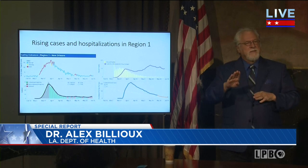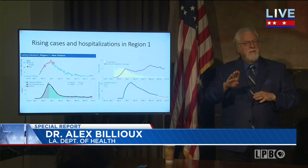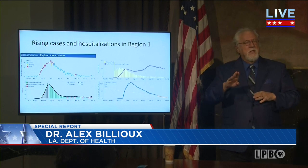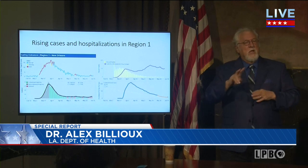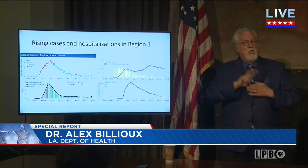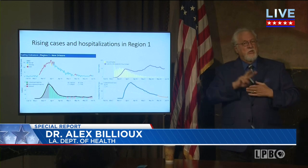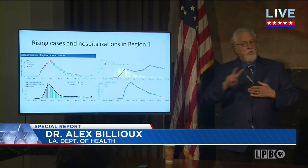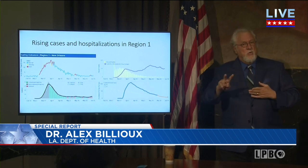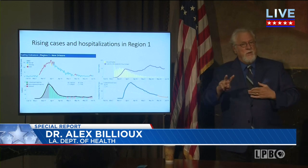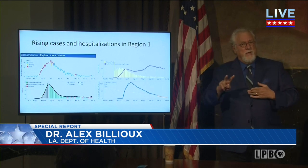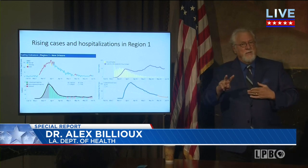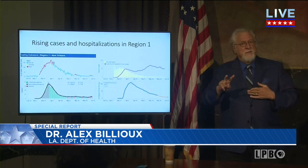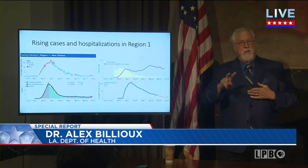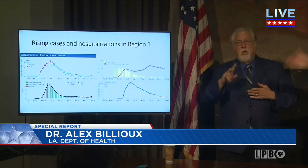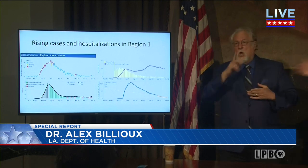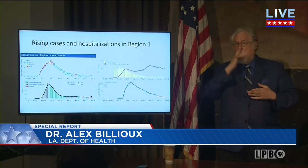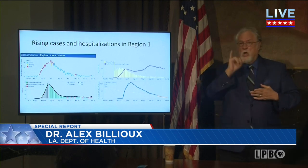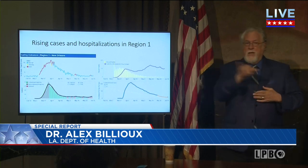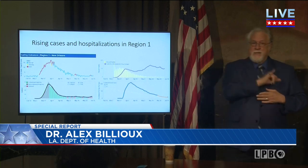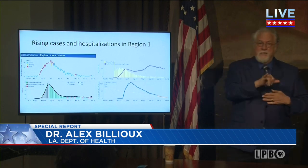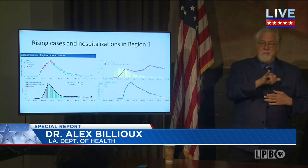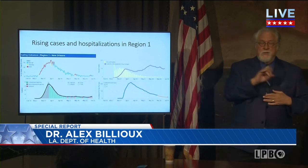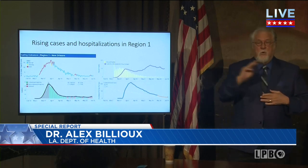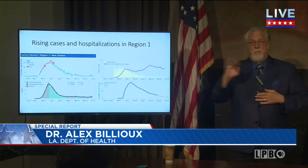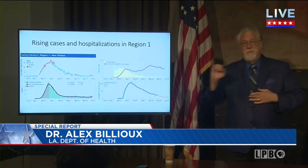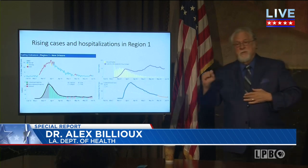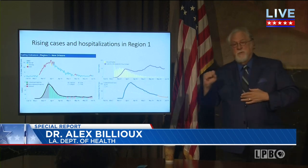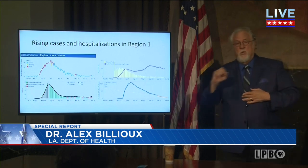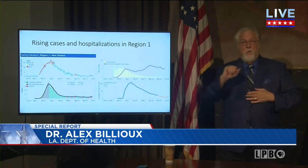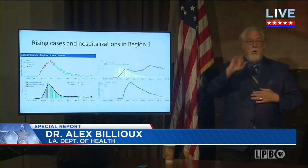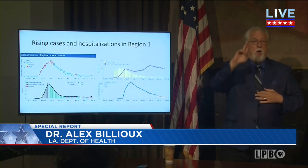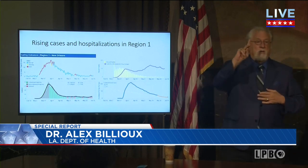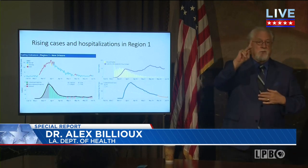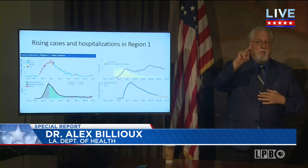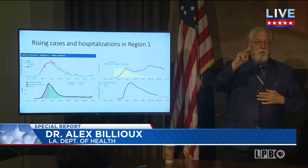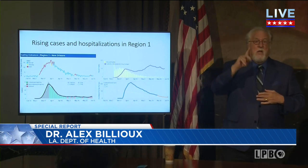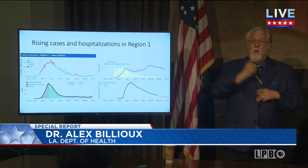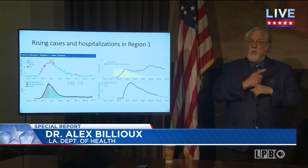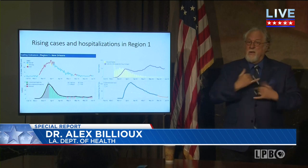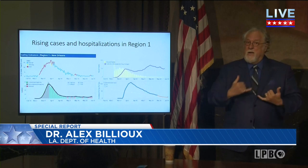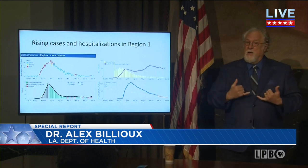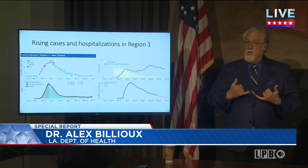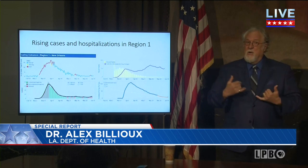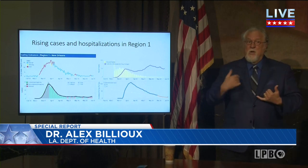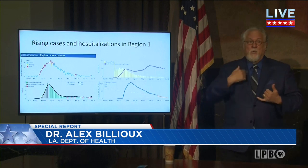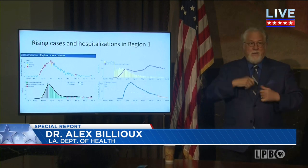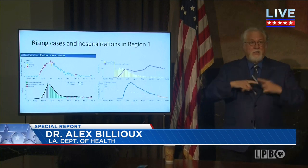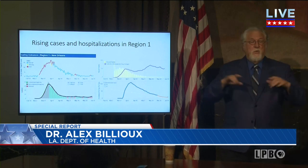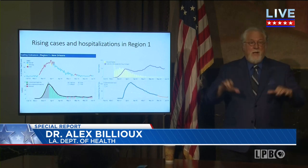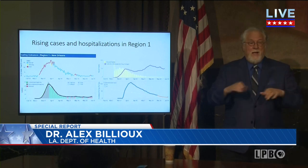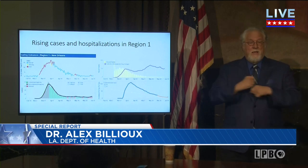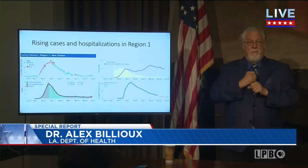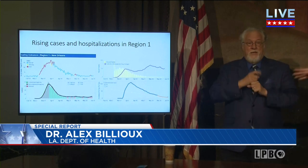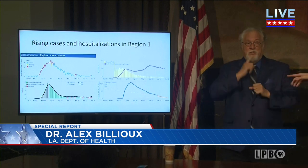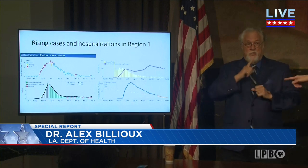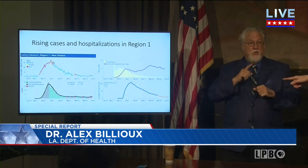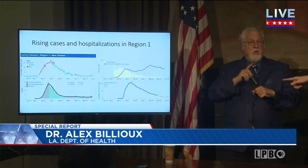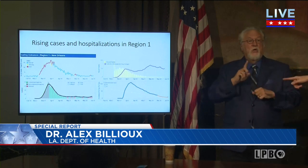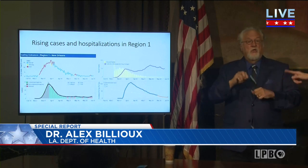THAT LEVEL OF RISE. WE'RE SEEING A RATE OF RISE THAT IN 2 WEEKS COULD MAKE US LOOK